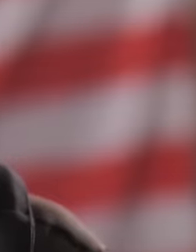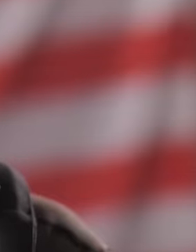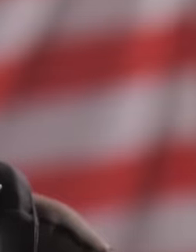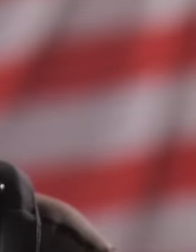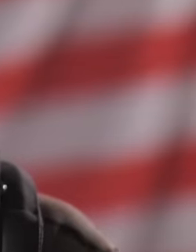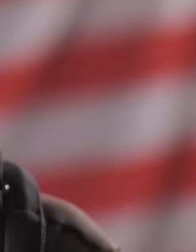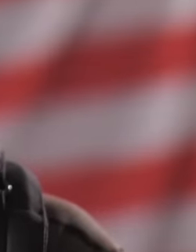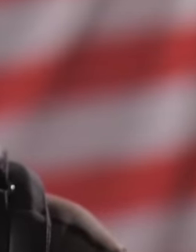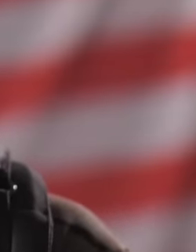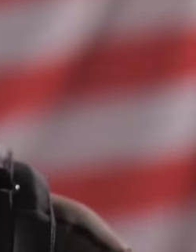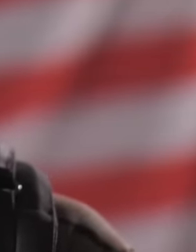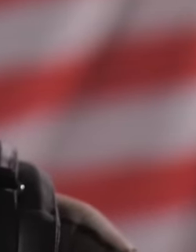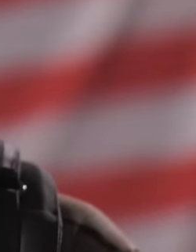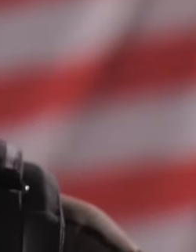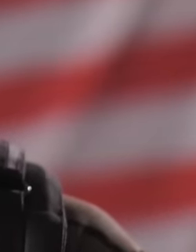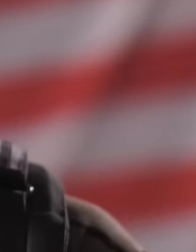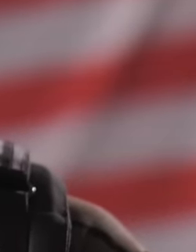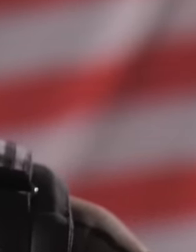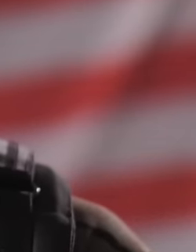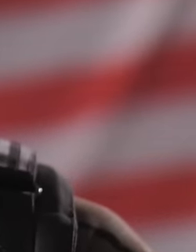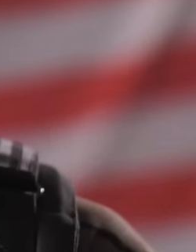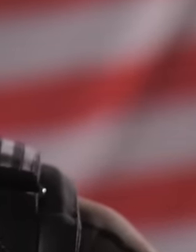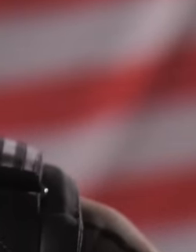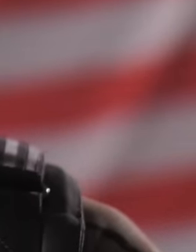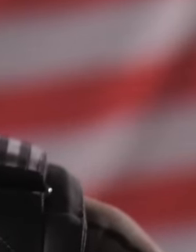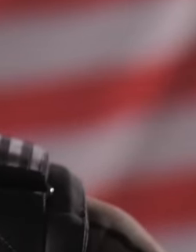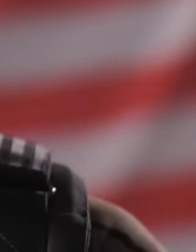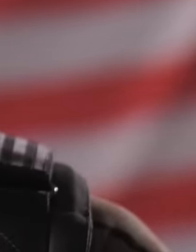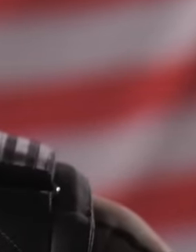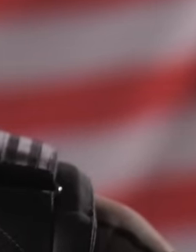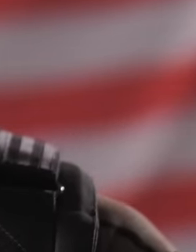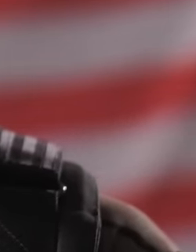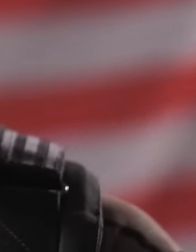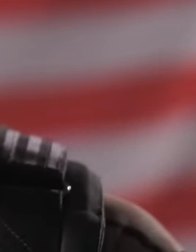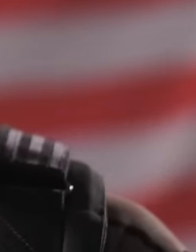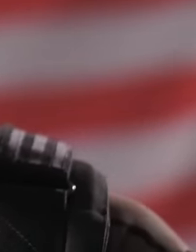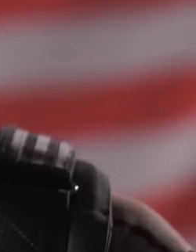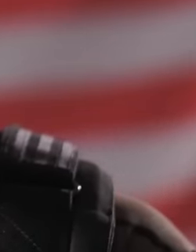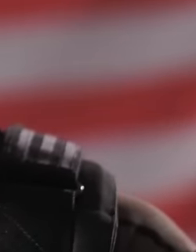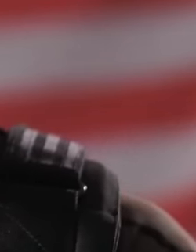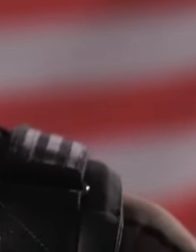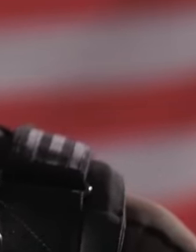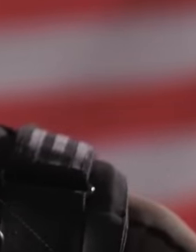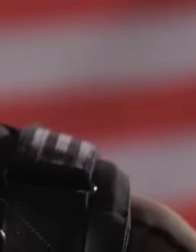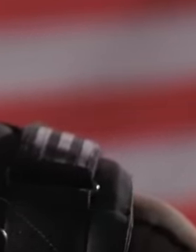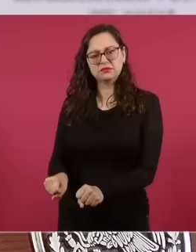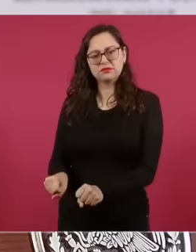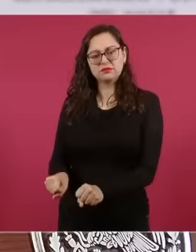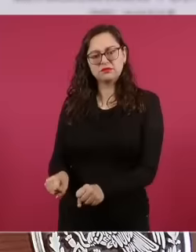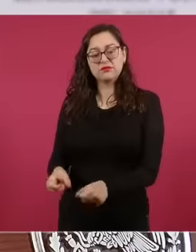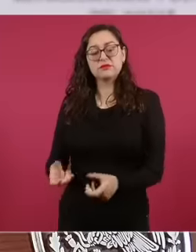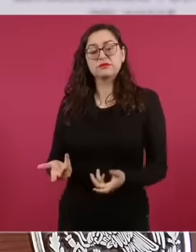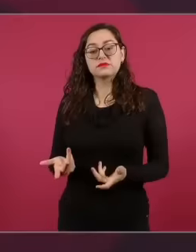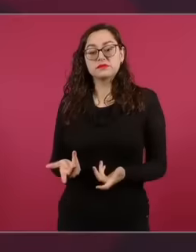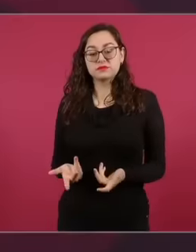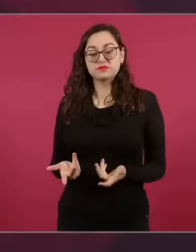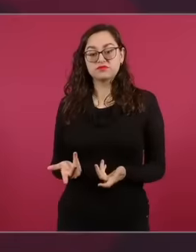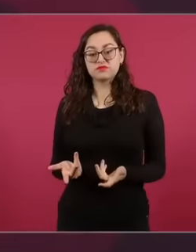countries they created new